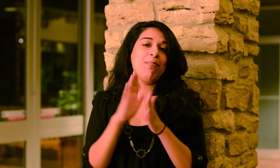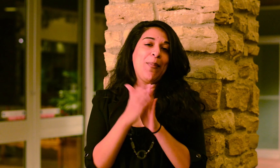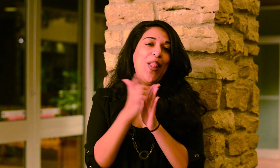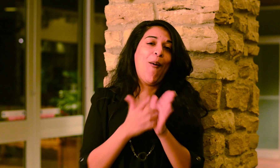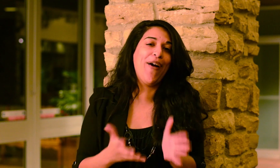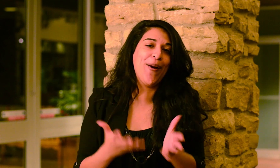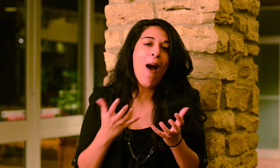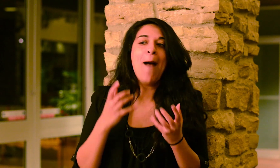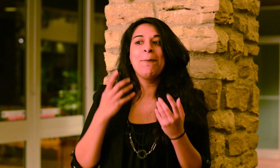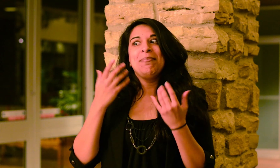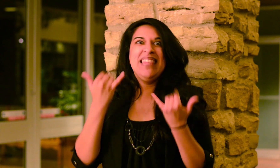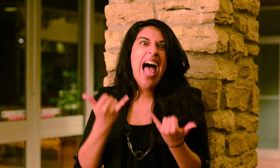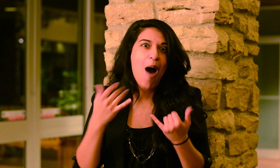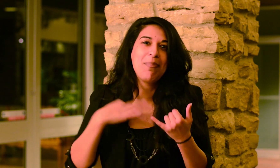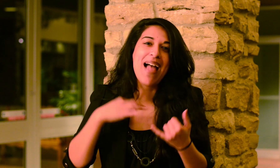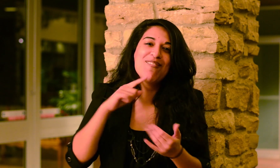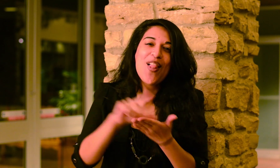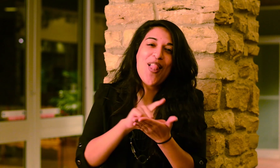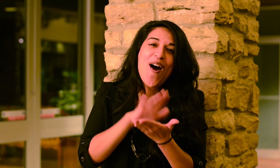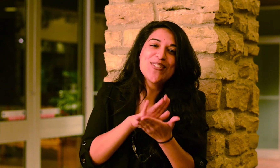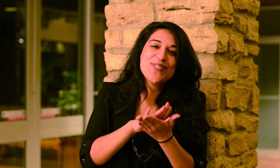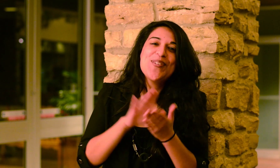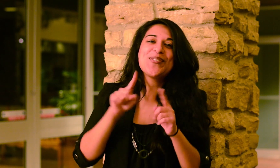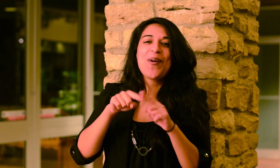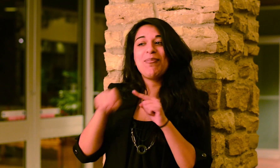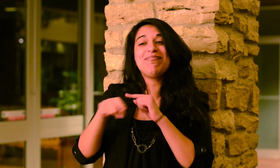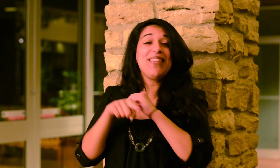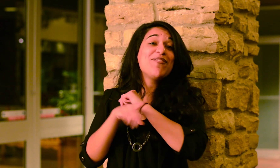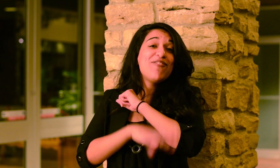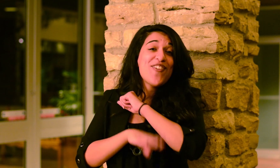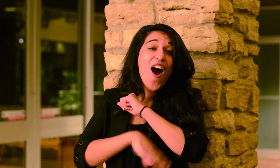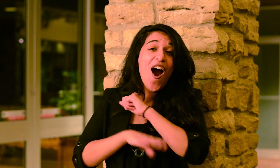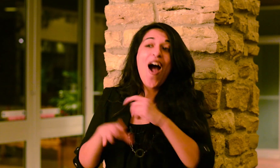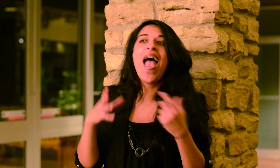You know, I actually want to become a lawyer. I'm sending in applications to law schools for this fall.